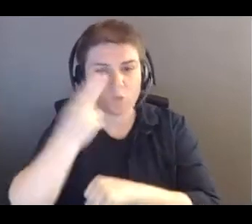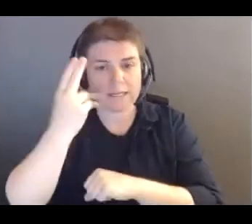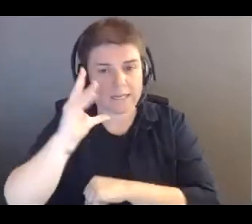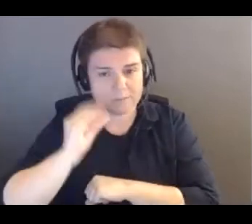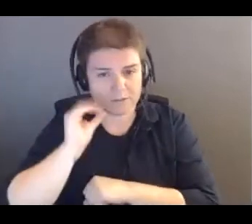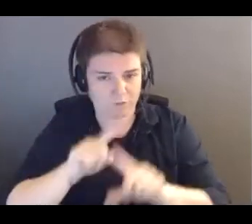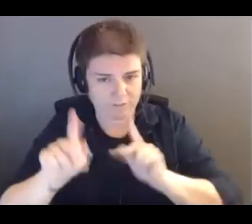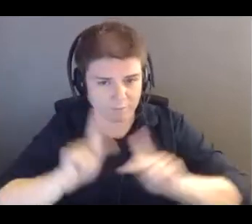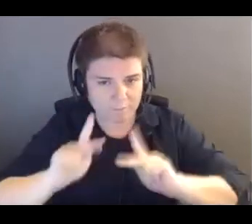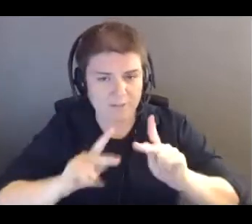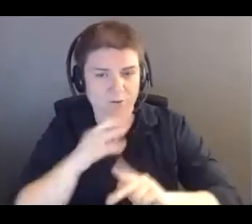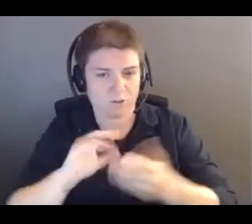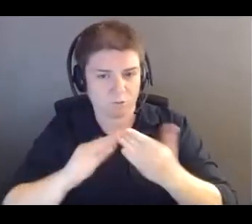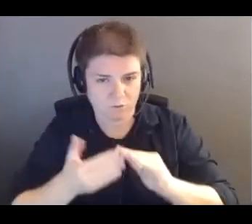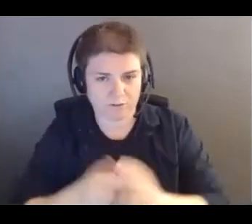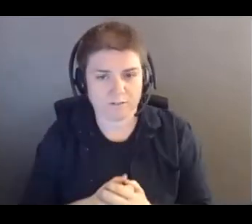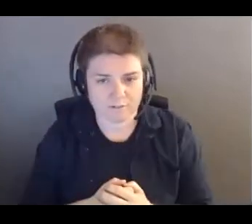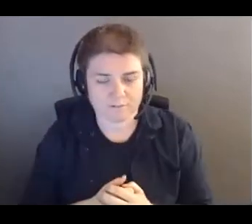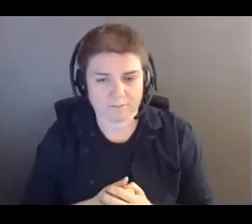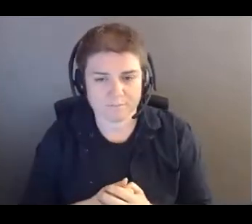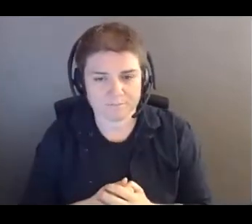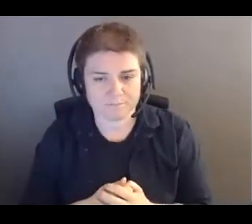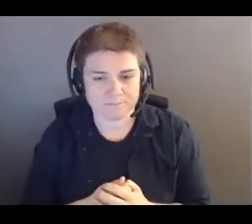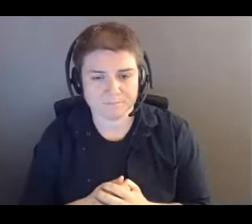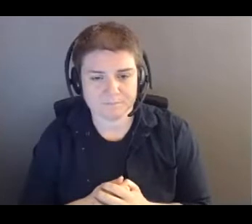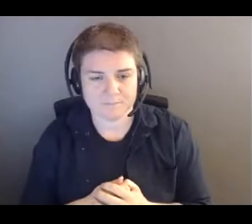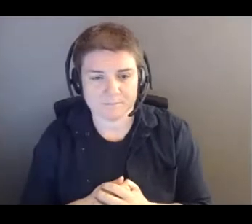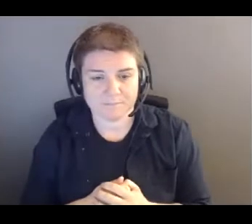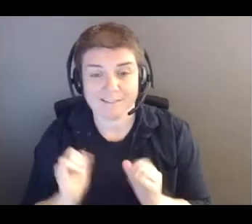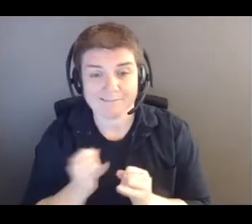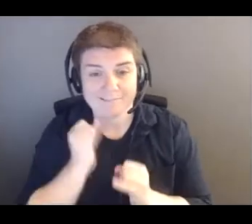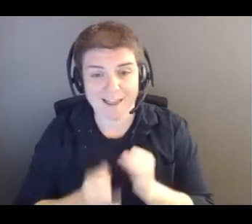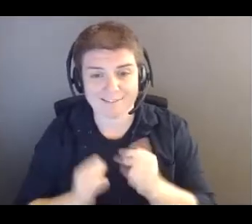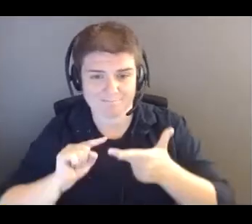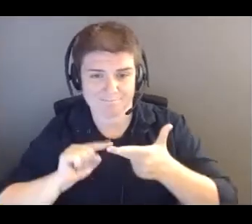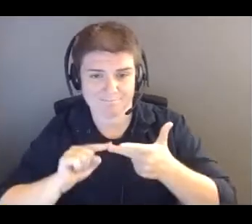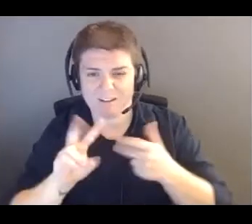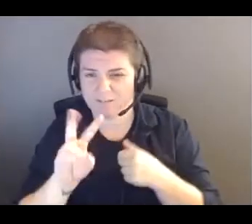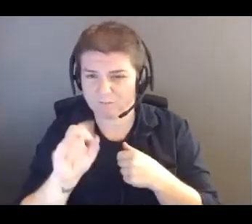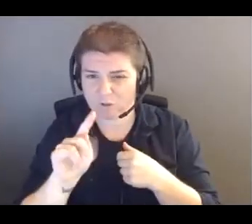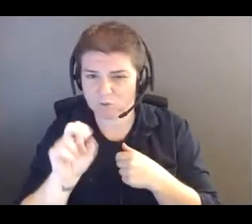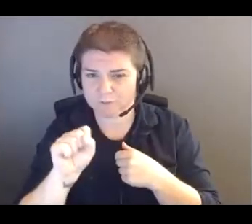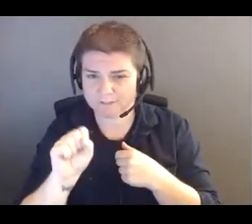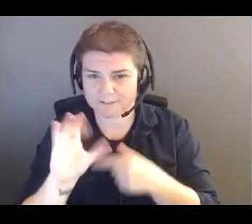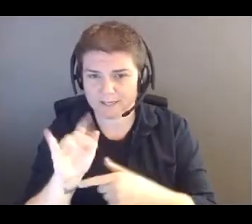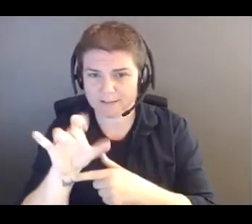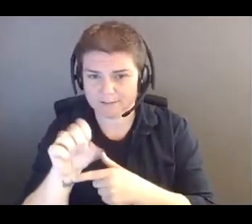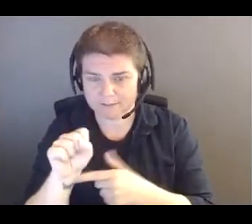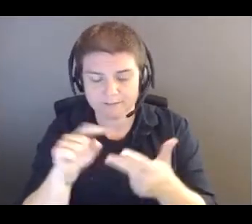and communities. And, last but not least, virtuous cycles. In the context of our programs,